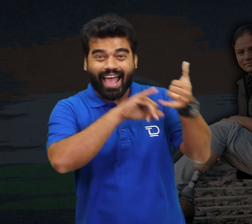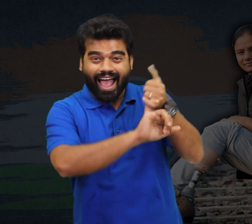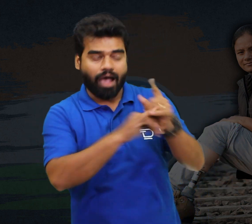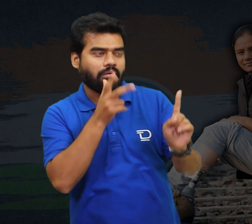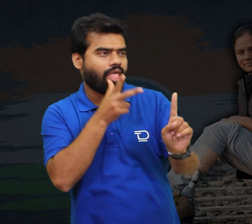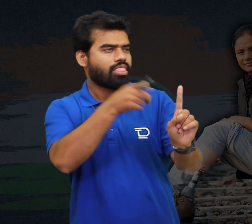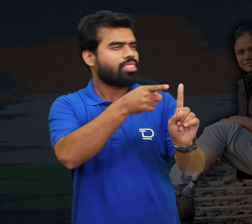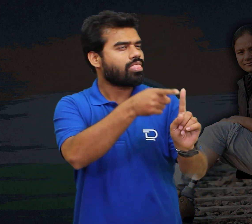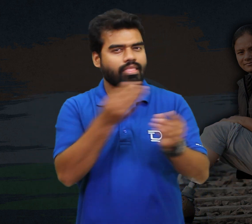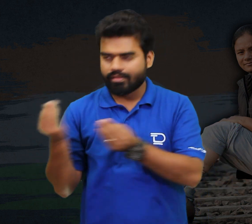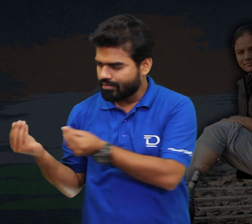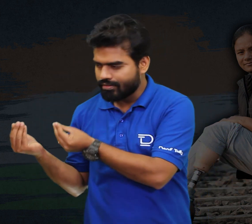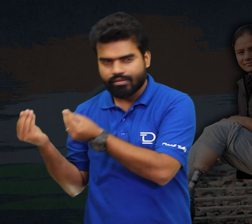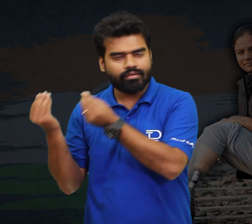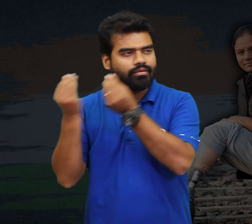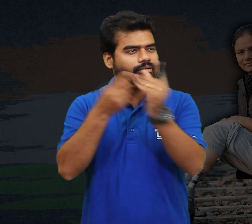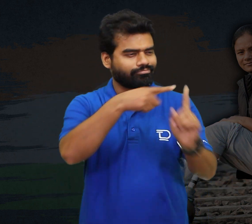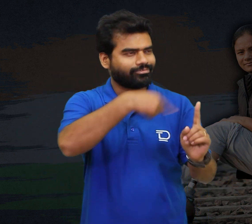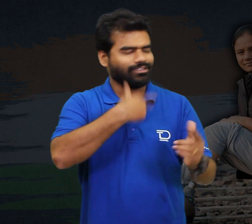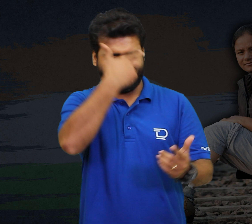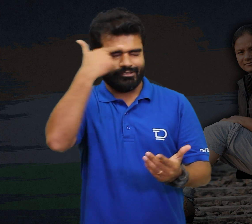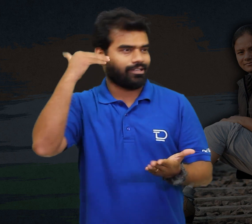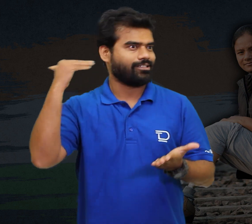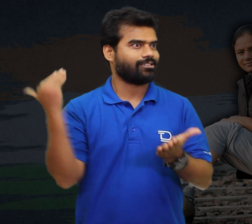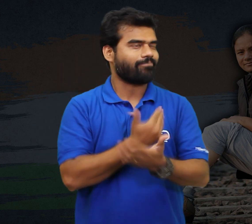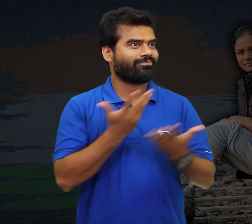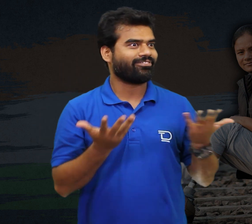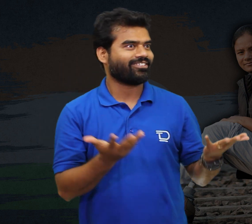Sherpa said to Arunima, only one luck is saving our life